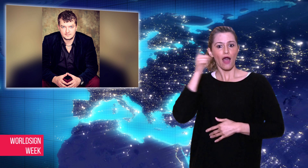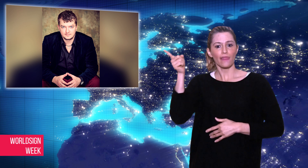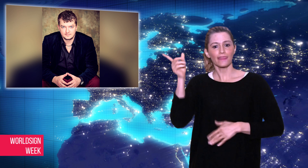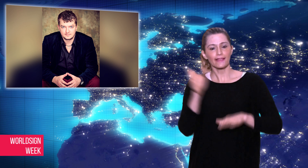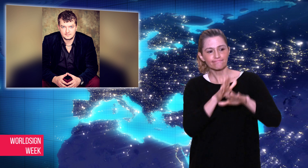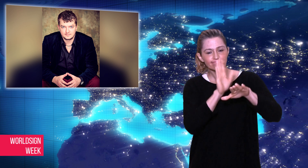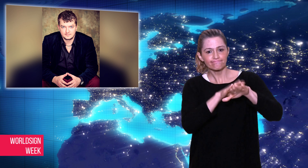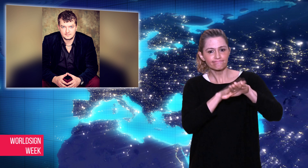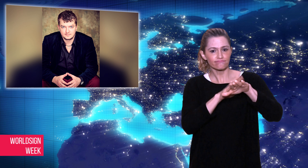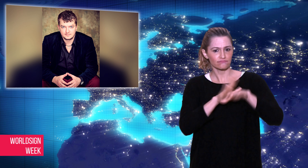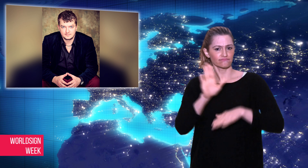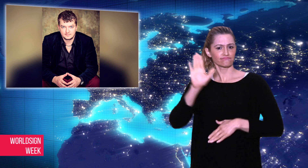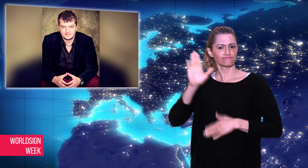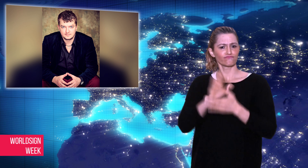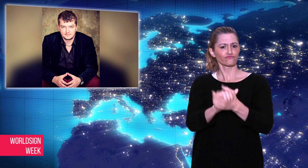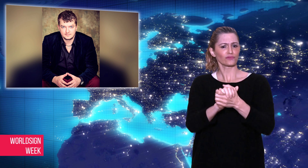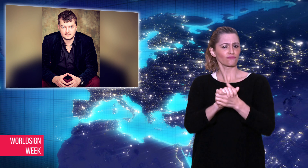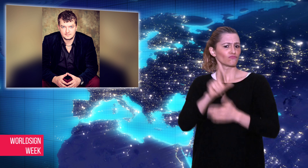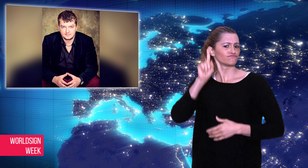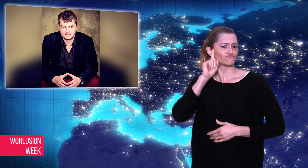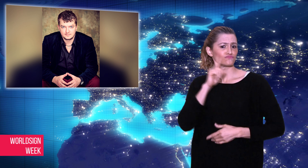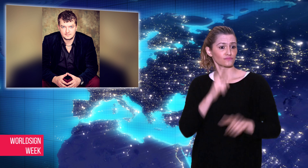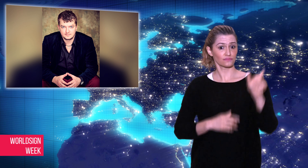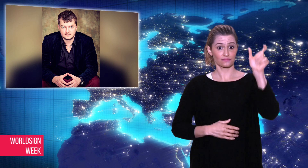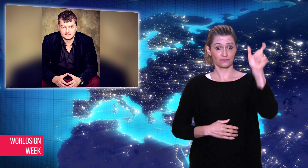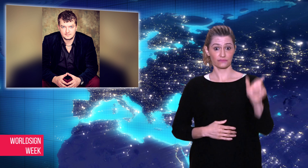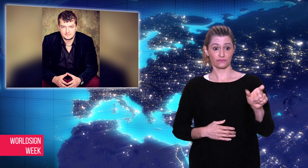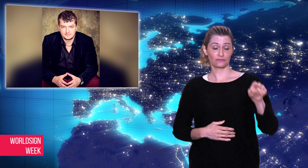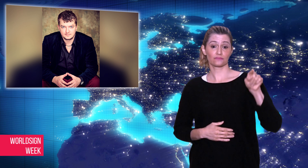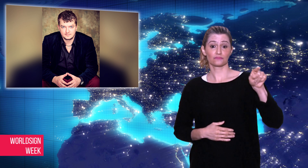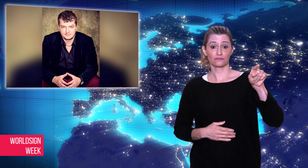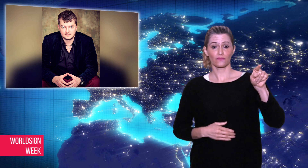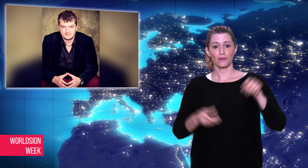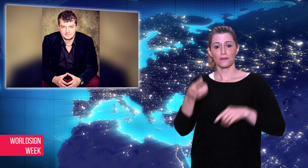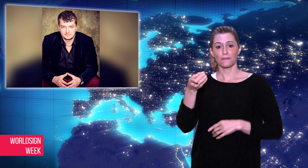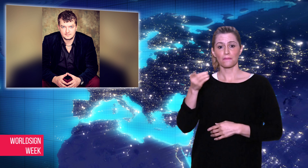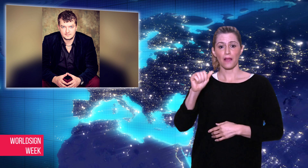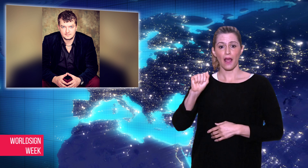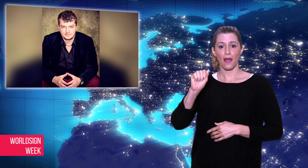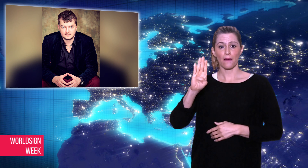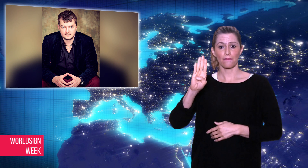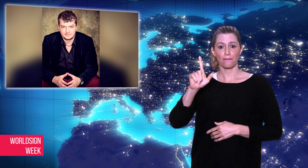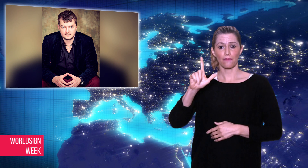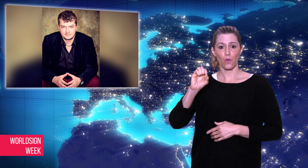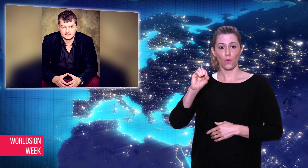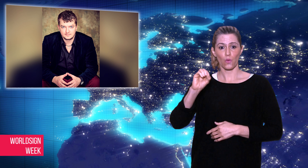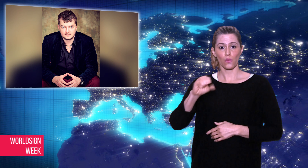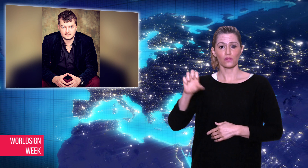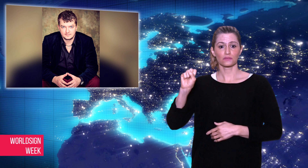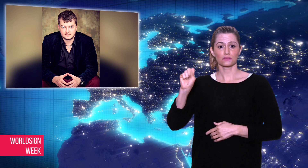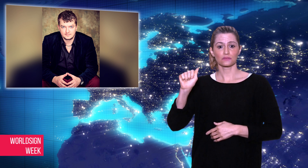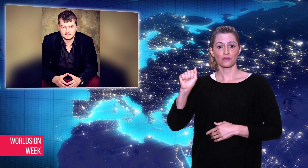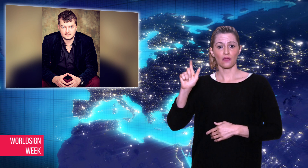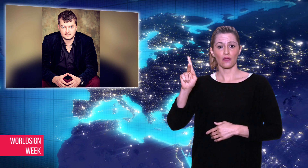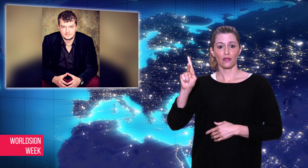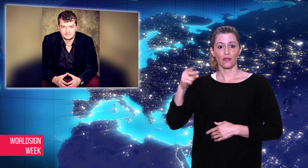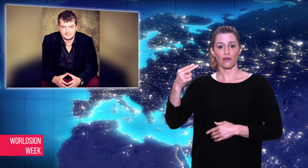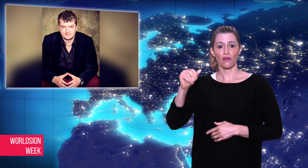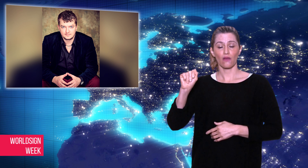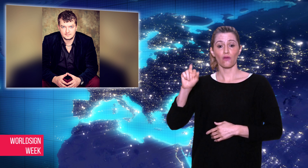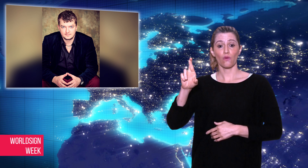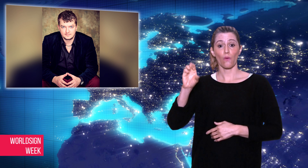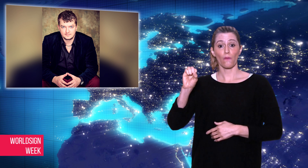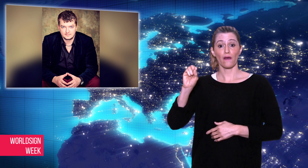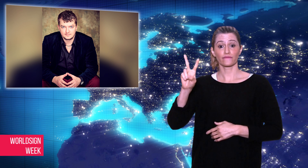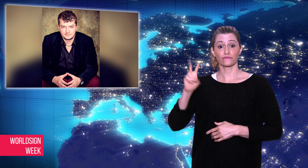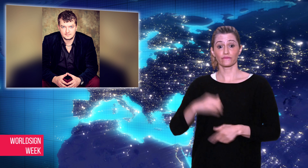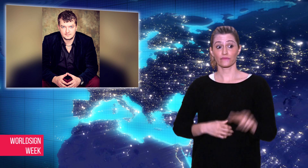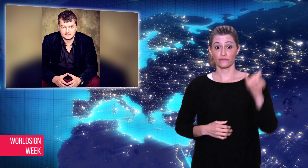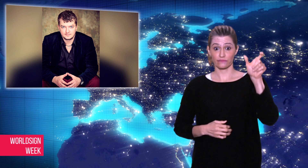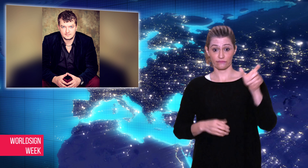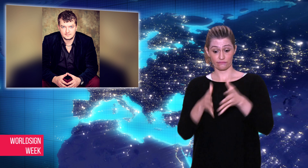fault so he asked for help from a Deaf friend, Pablo